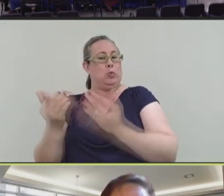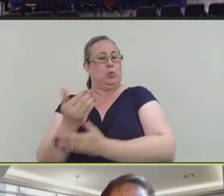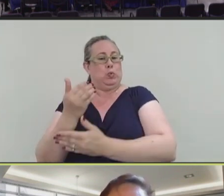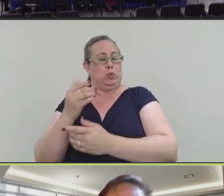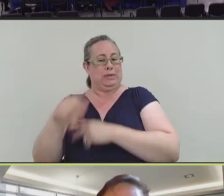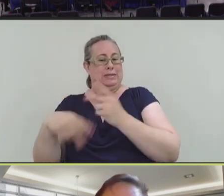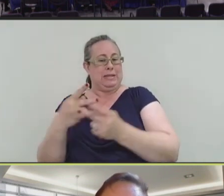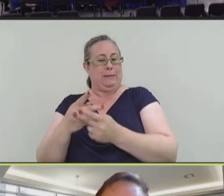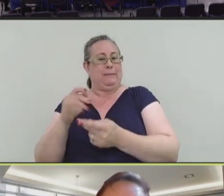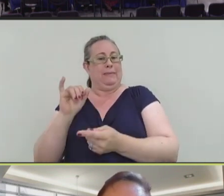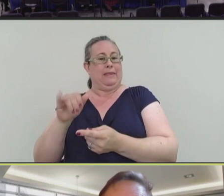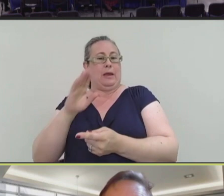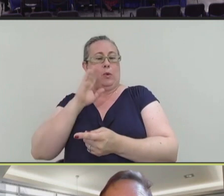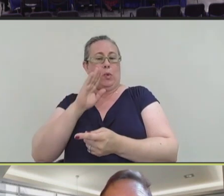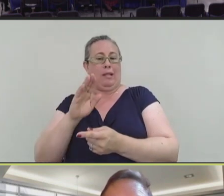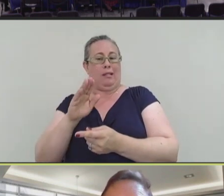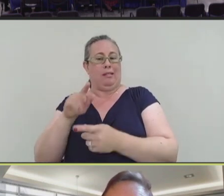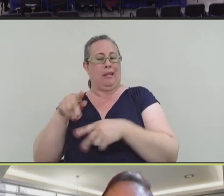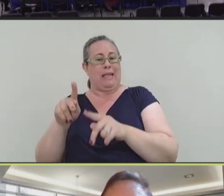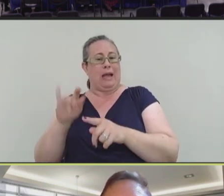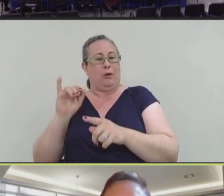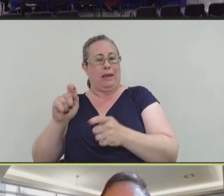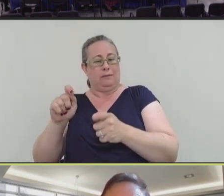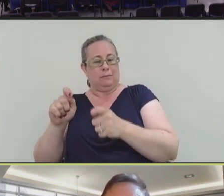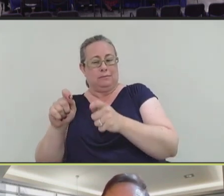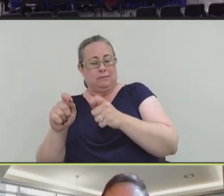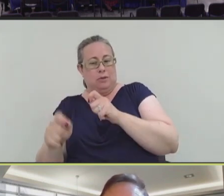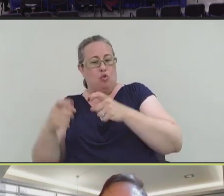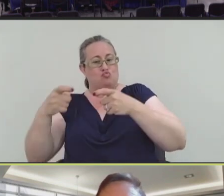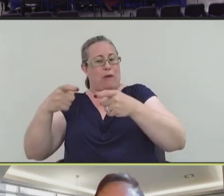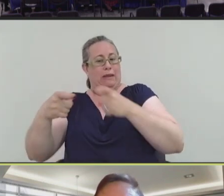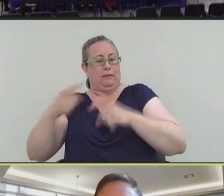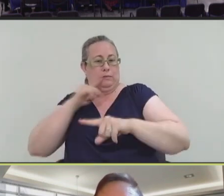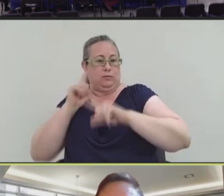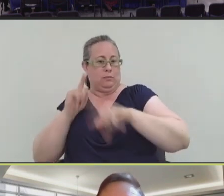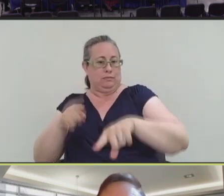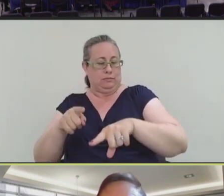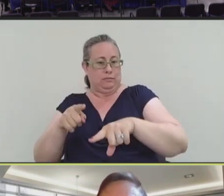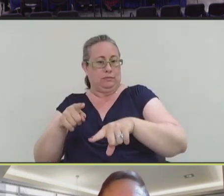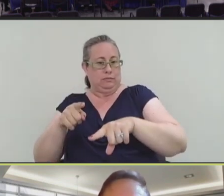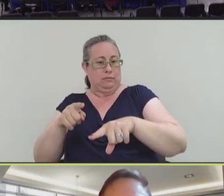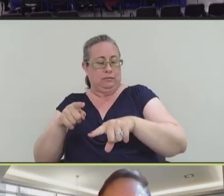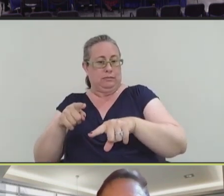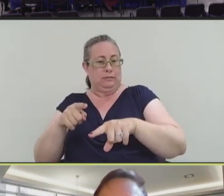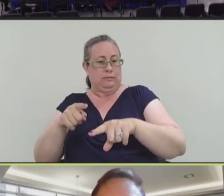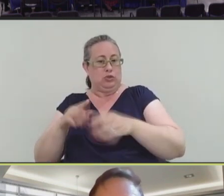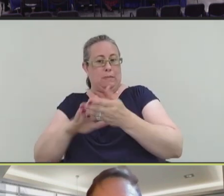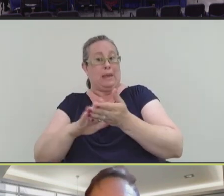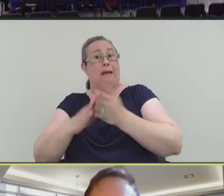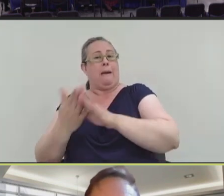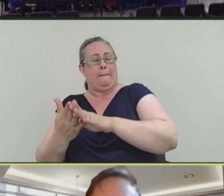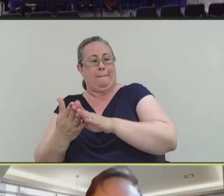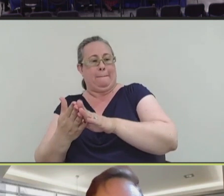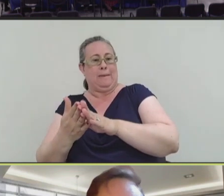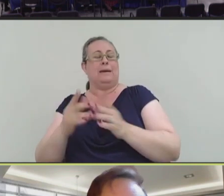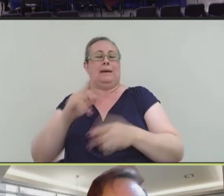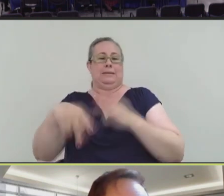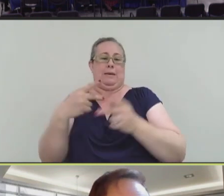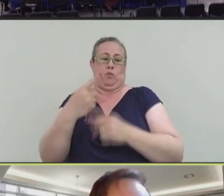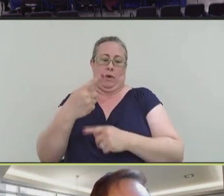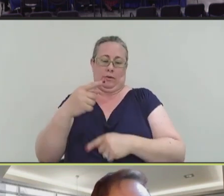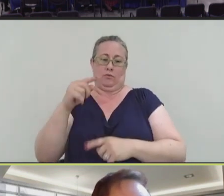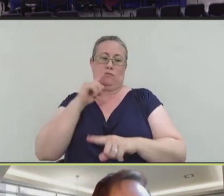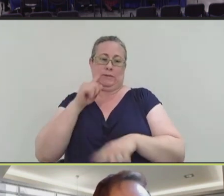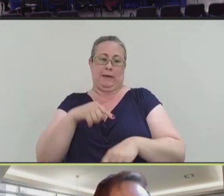to kind of change that regulatory response into a type one immune response. Next slide, please.